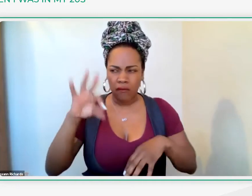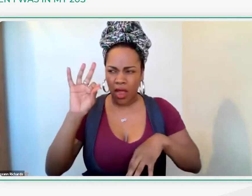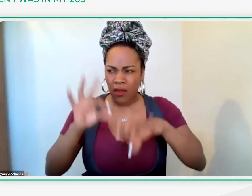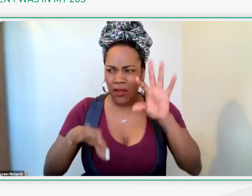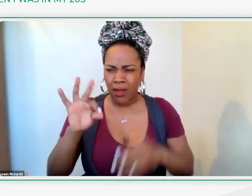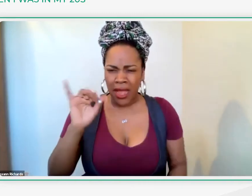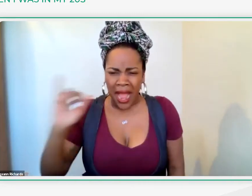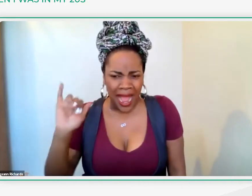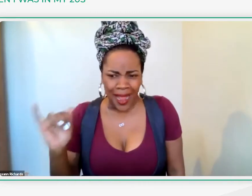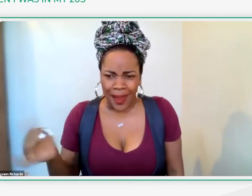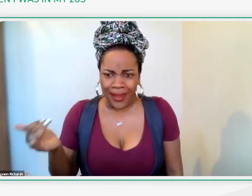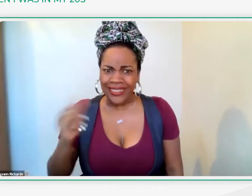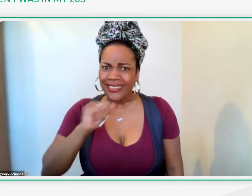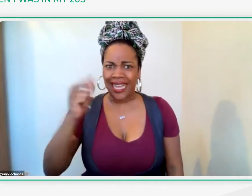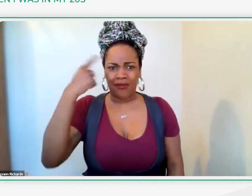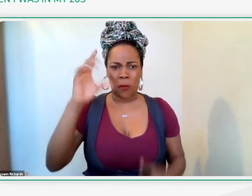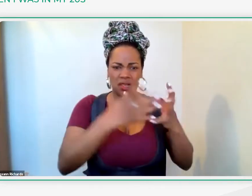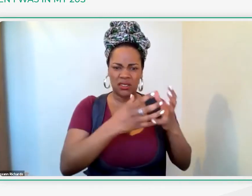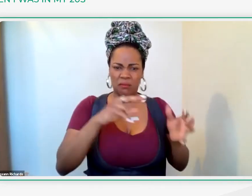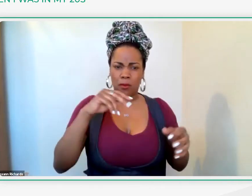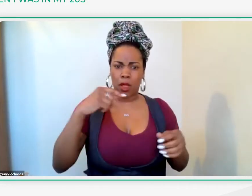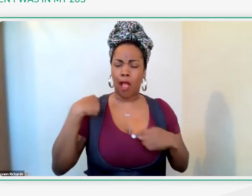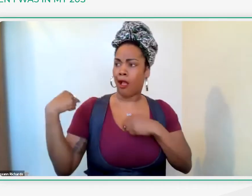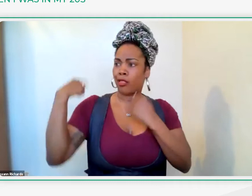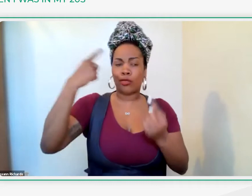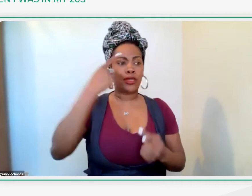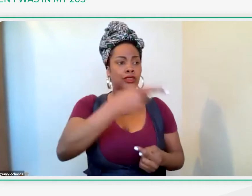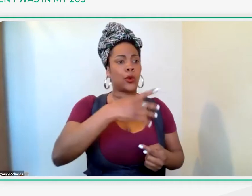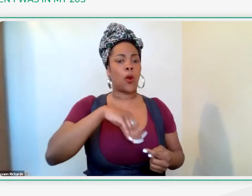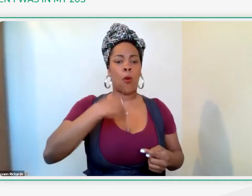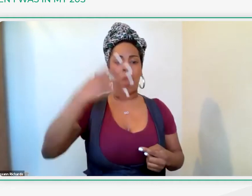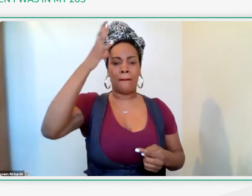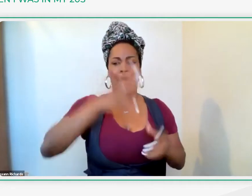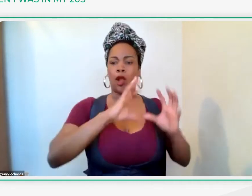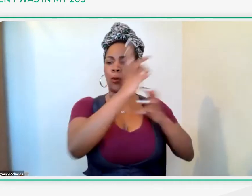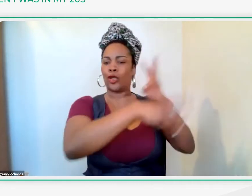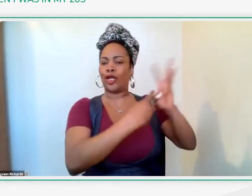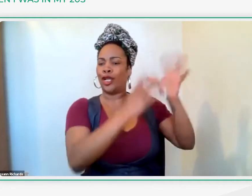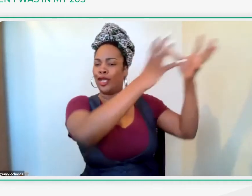Later on, I found out more and more information.